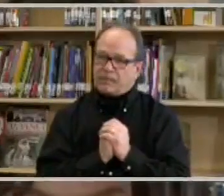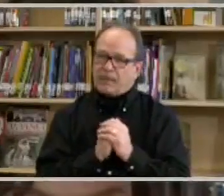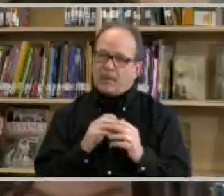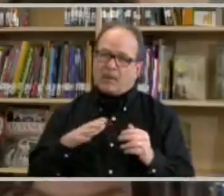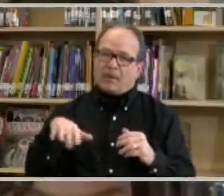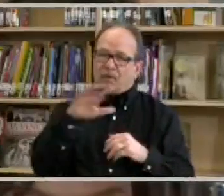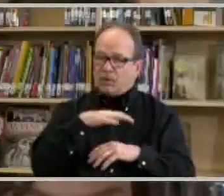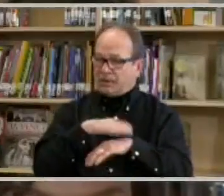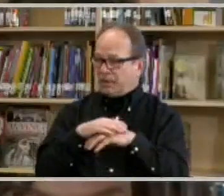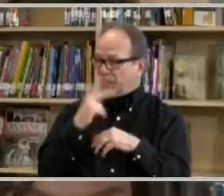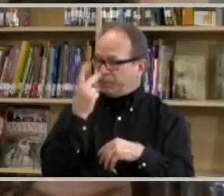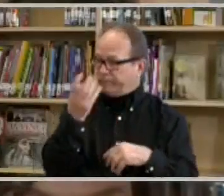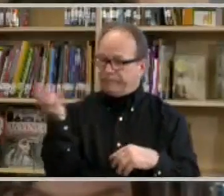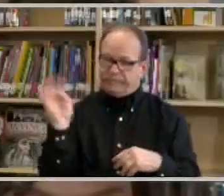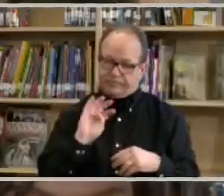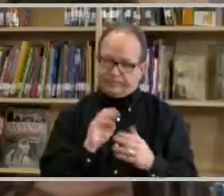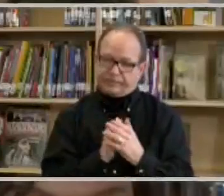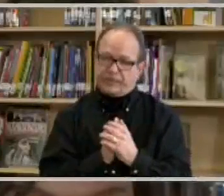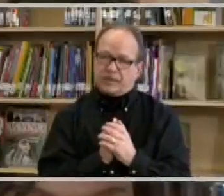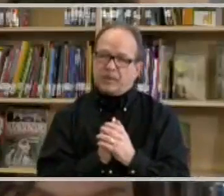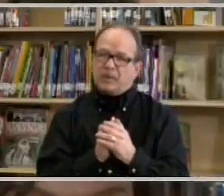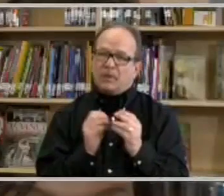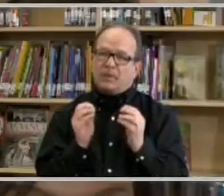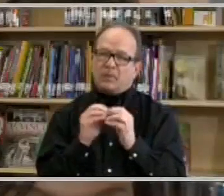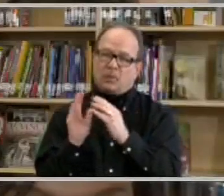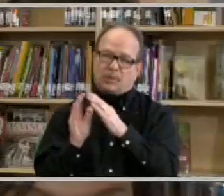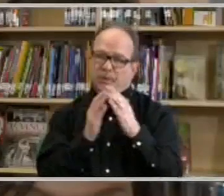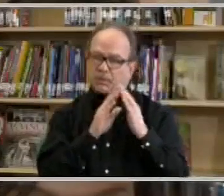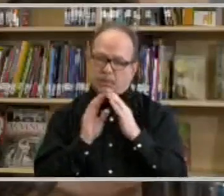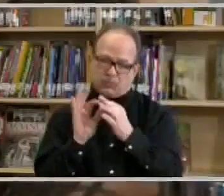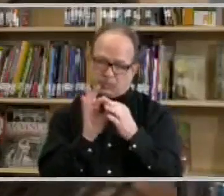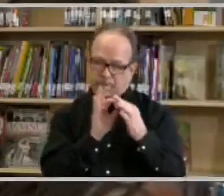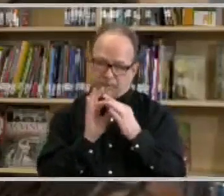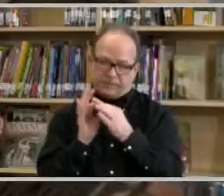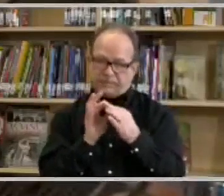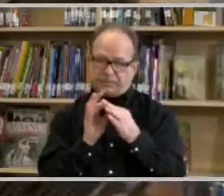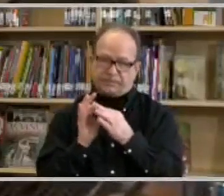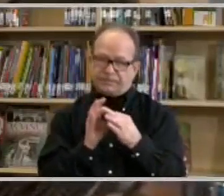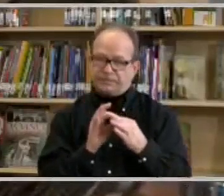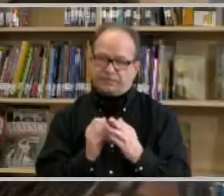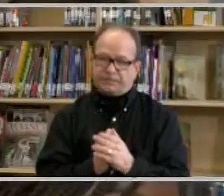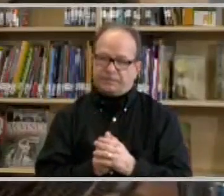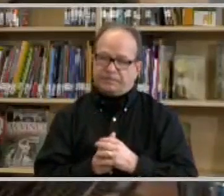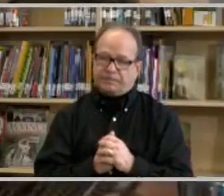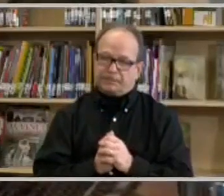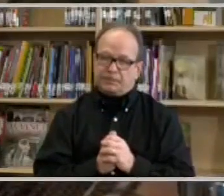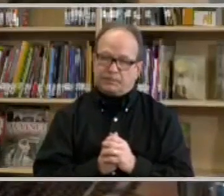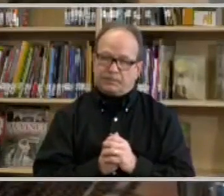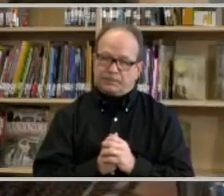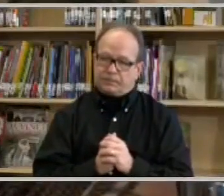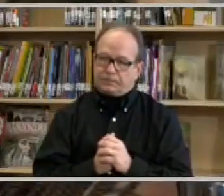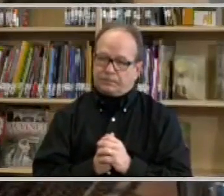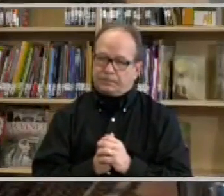THINK AS SEVERAL PEOPLE AROUND THE TABLE SAID, INCREASING